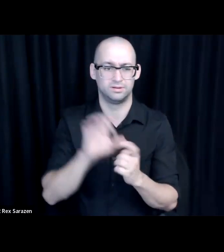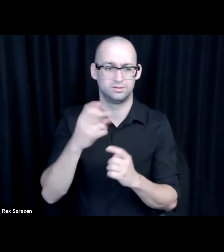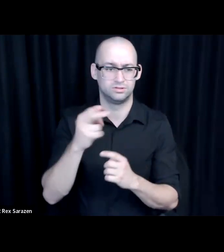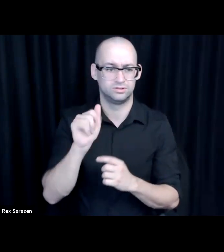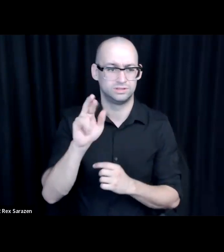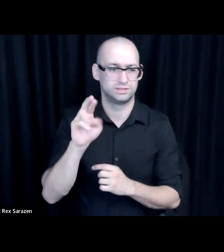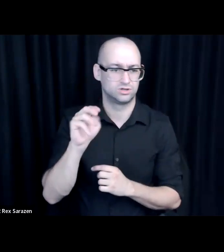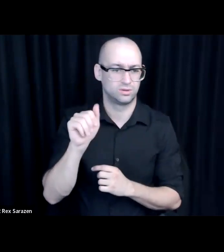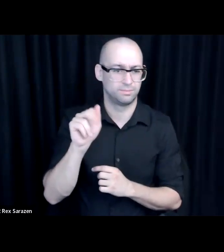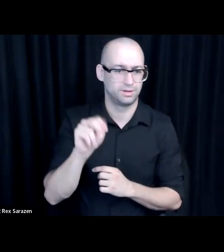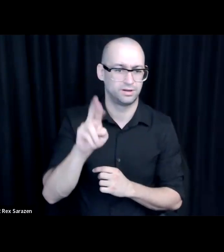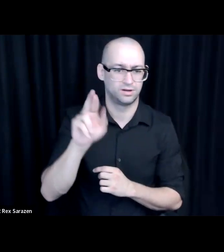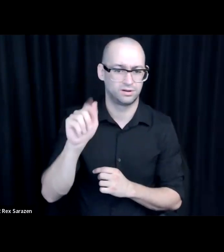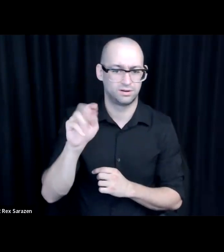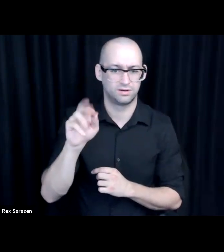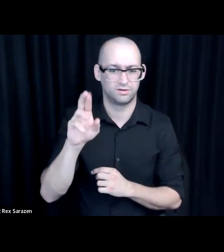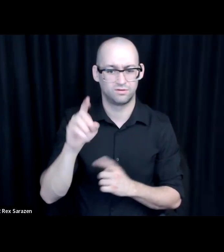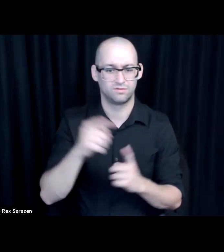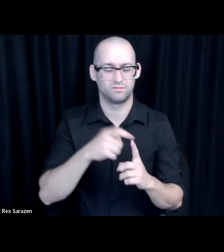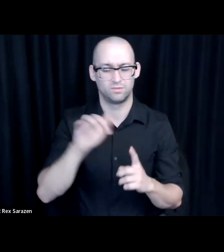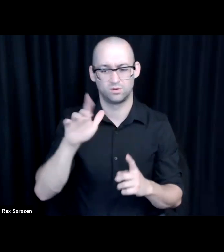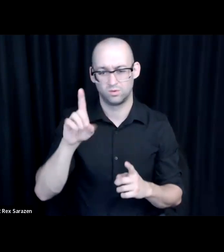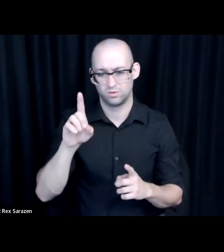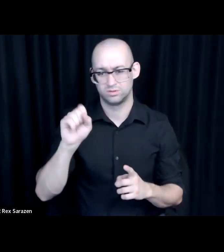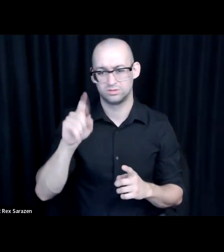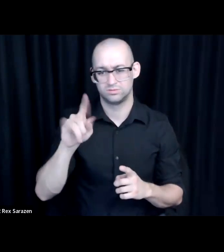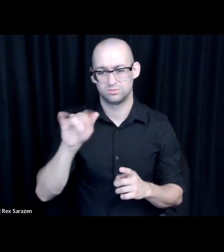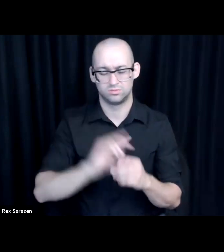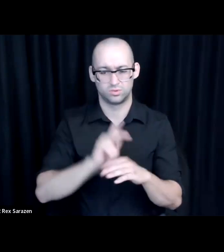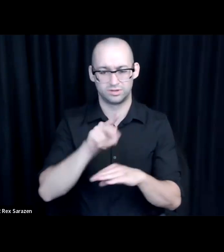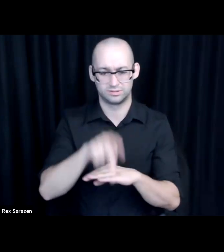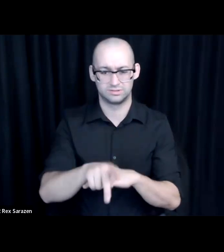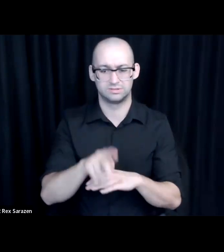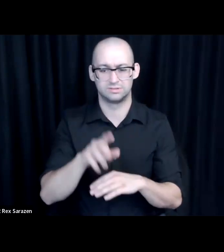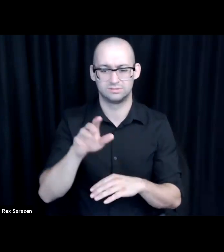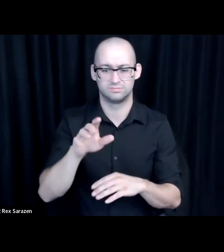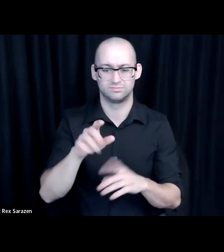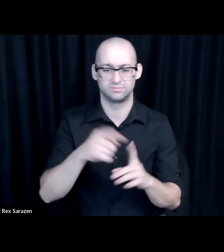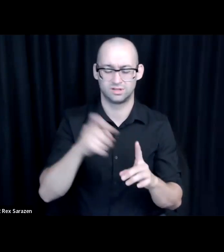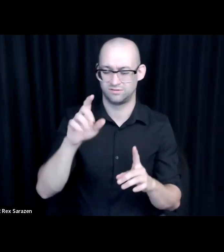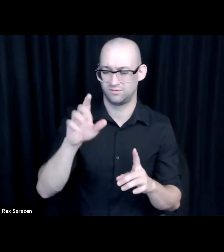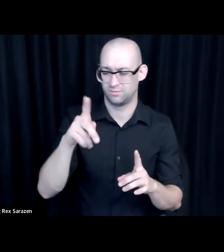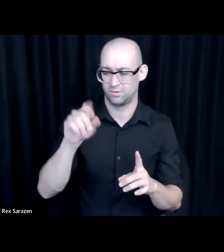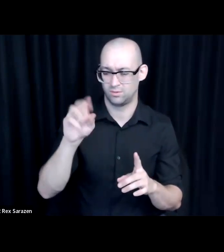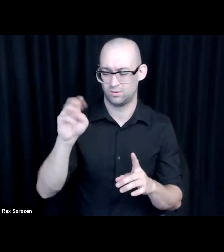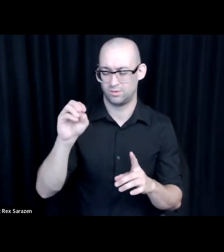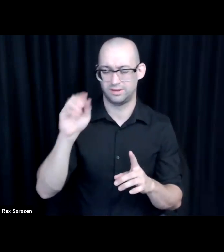Ratchford from the Cold Springs Rancheria of Mono Indians and Chairman Ratchford,